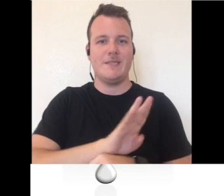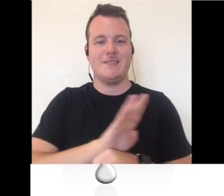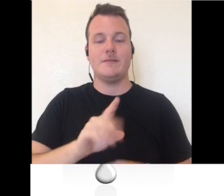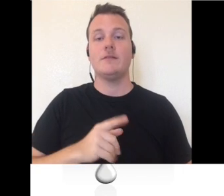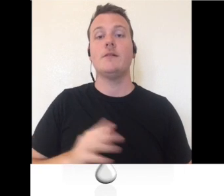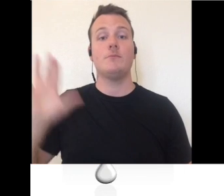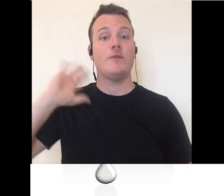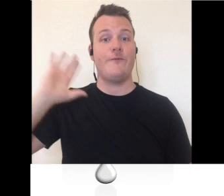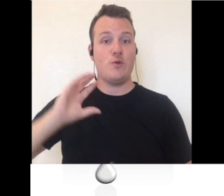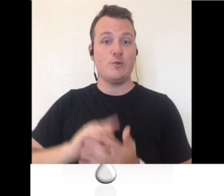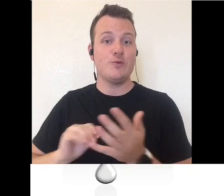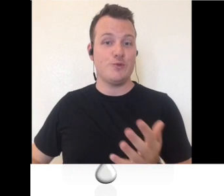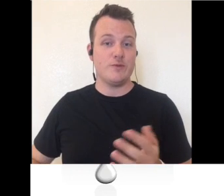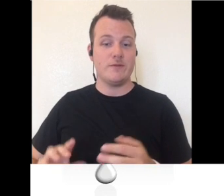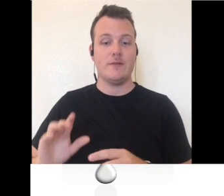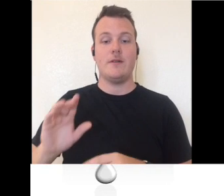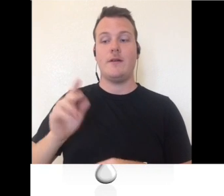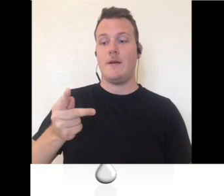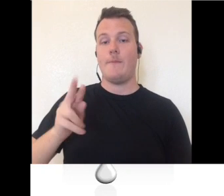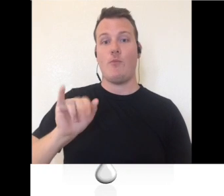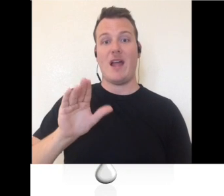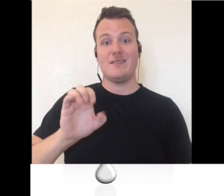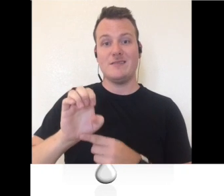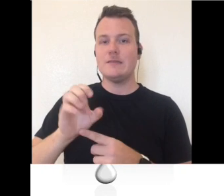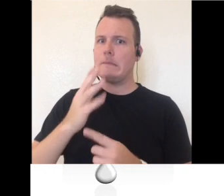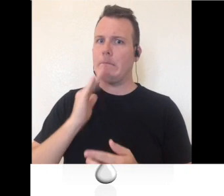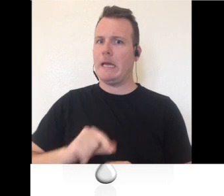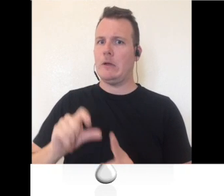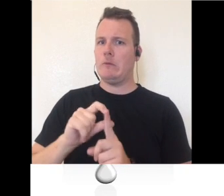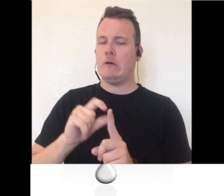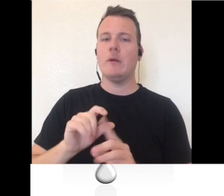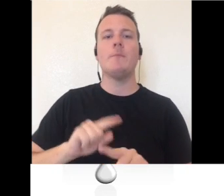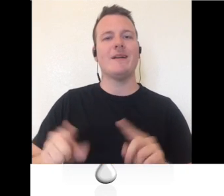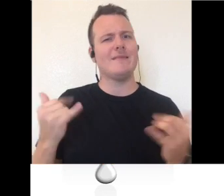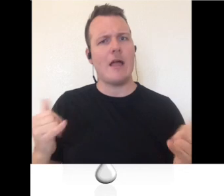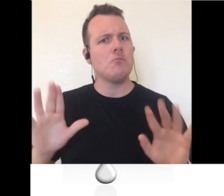particular practice. When I was stood, practice was a nasty word. These days